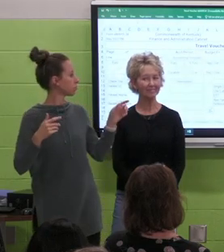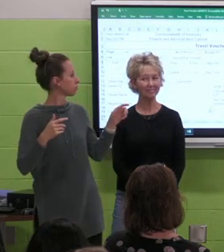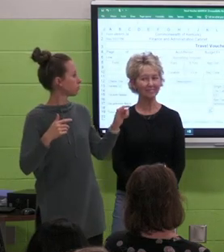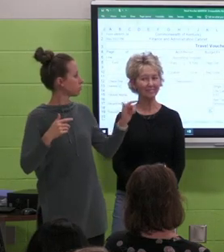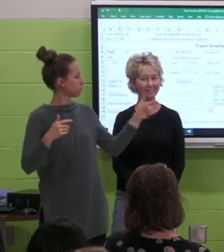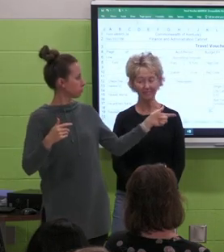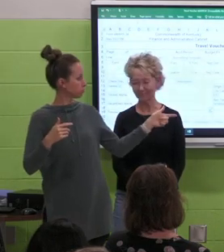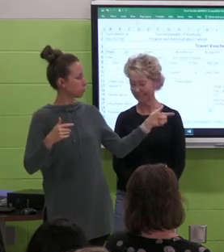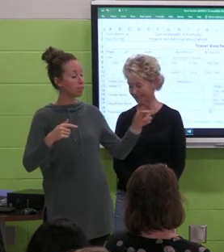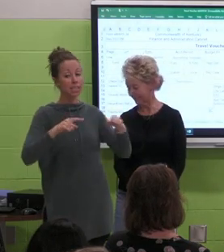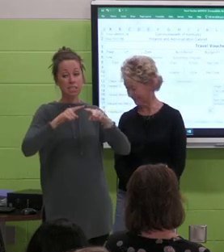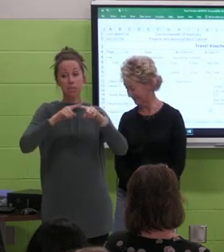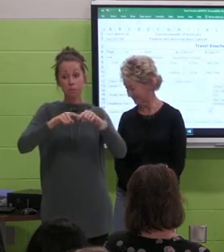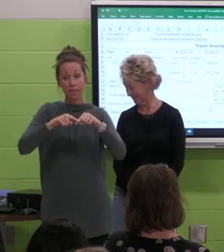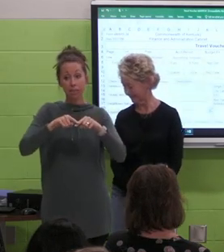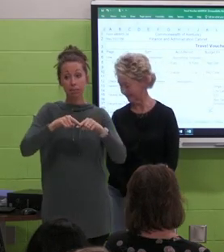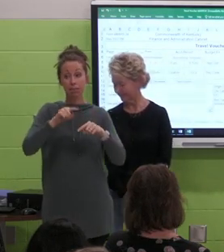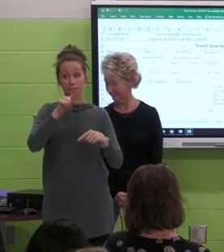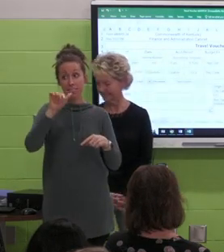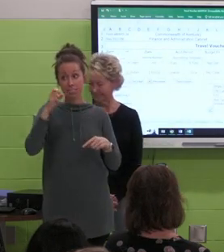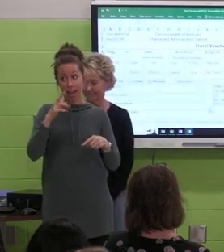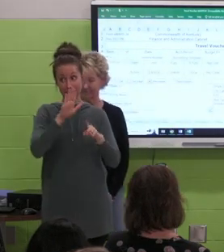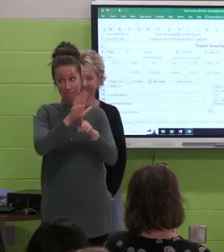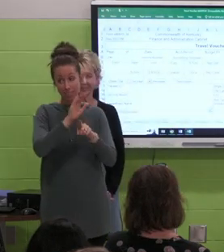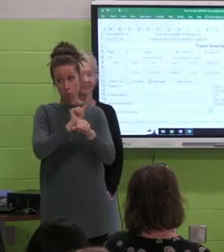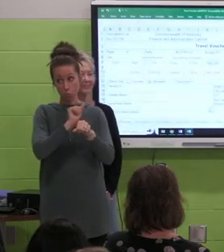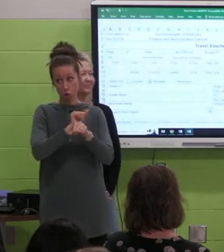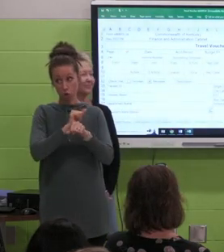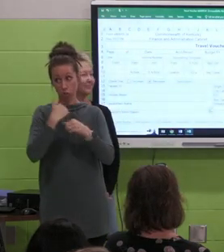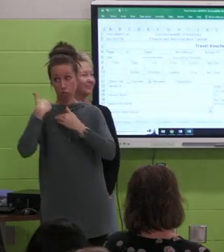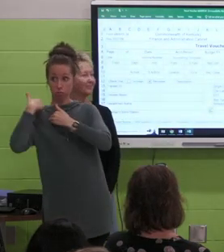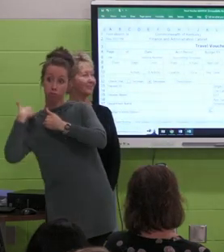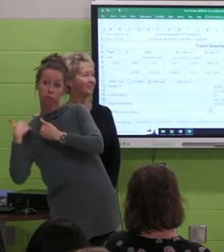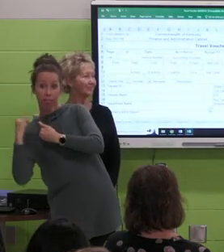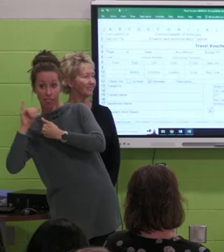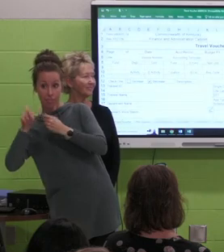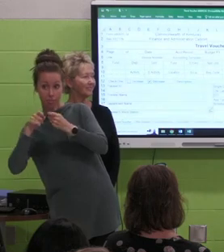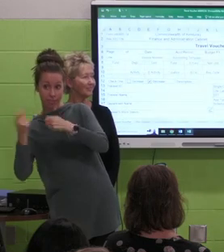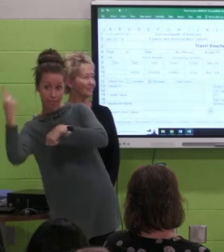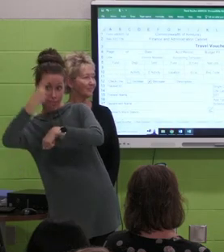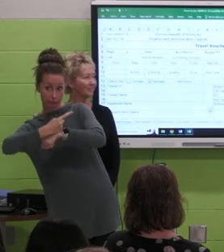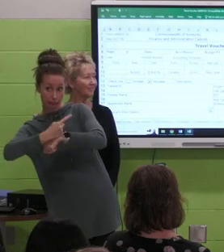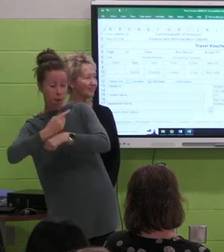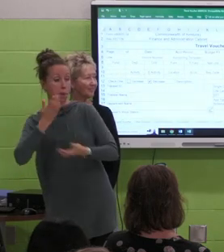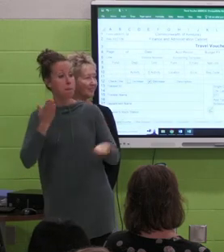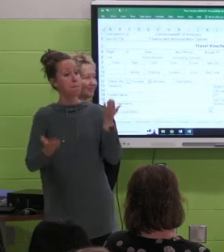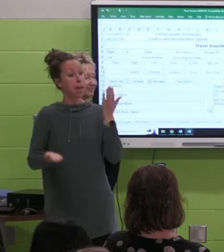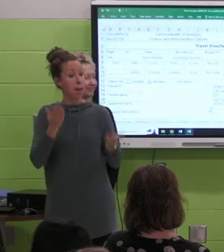on what Zach's workload is that particular day whenever he receives it um he may not be able to